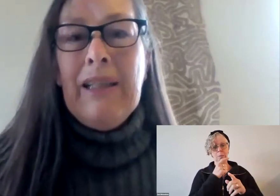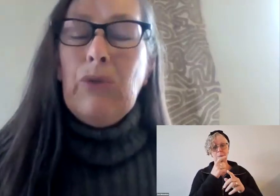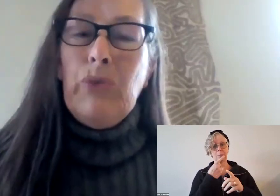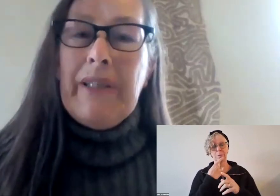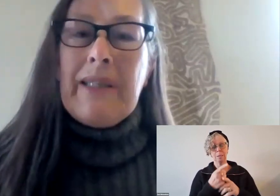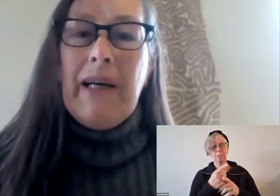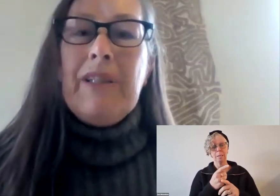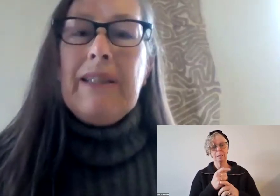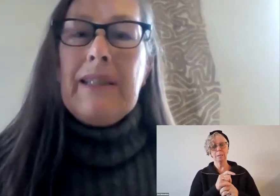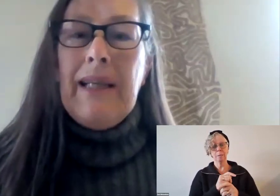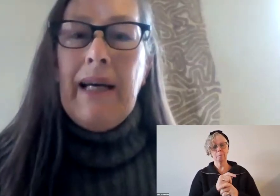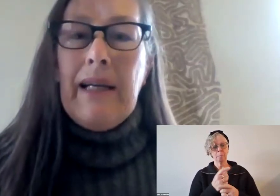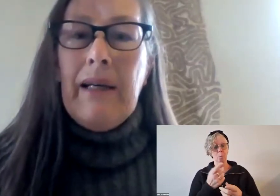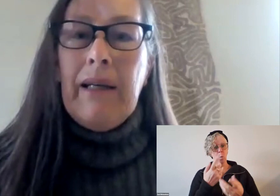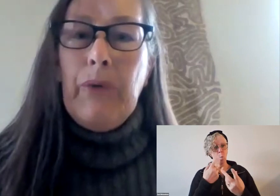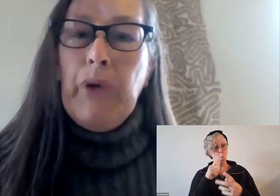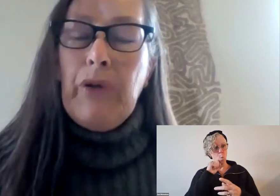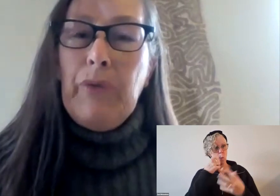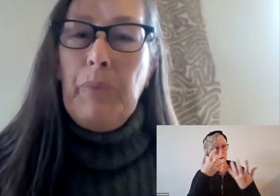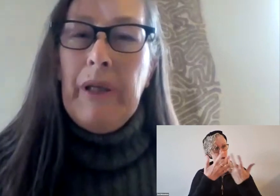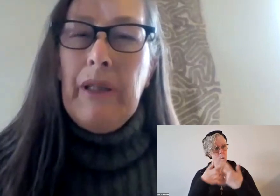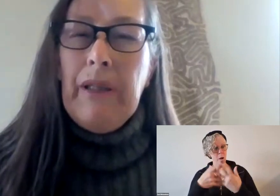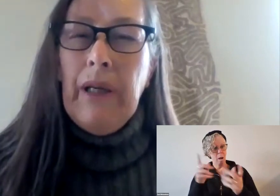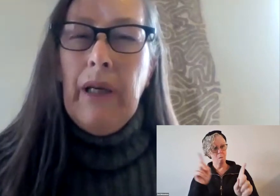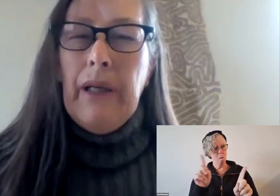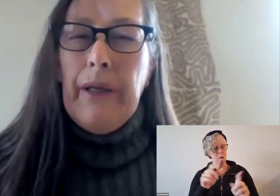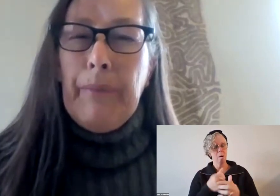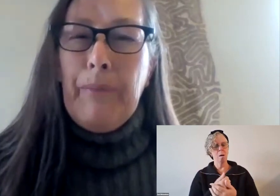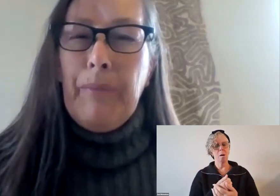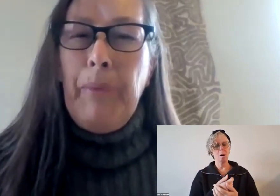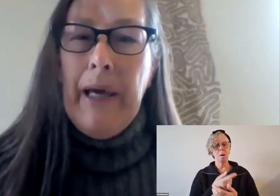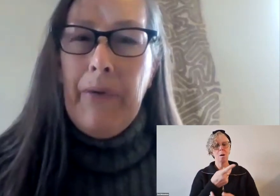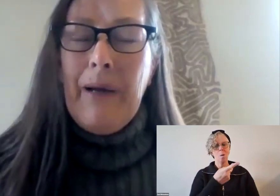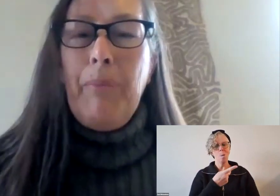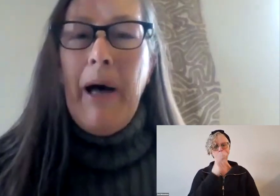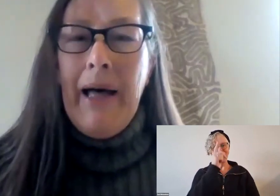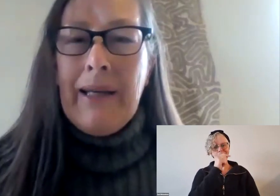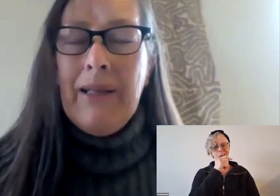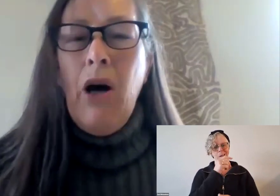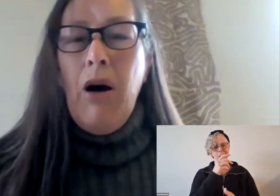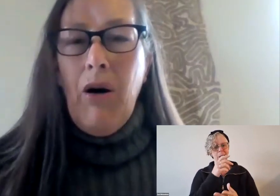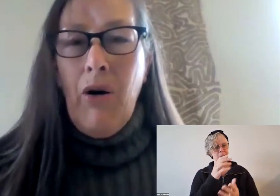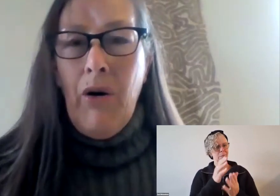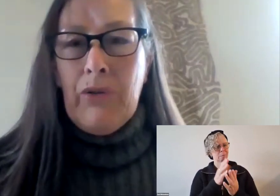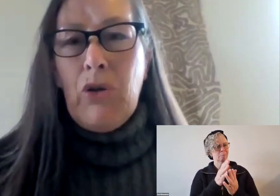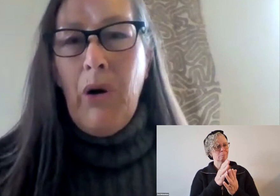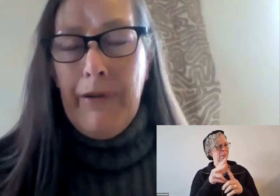we discovered that we could be paring back on quite